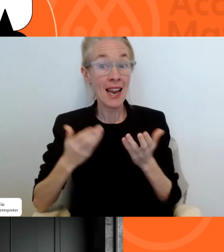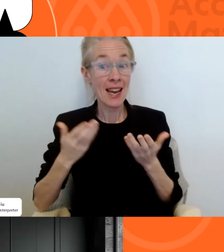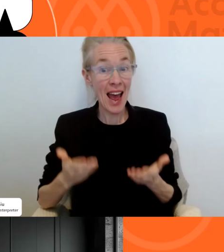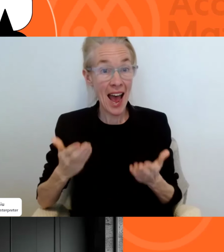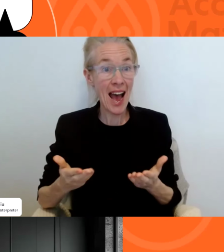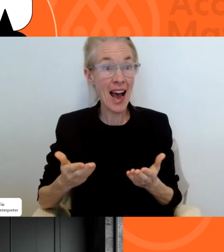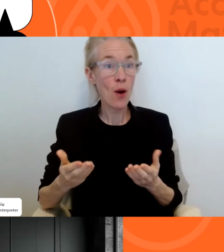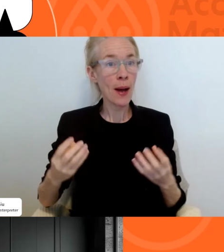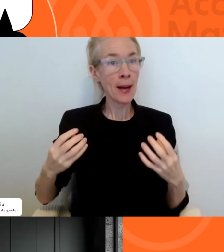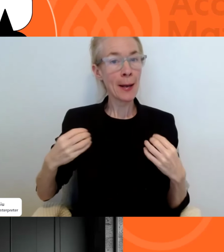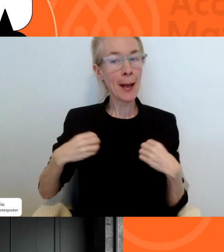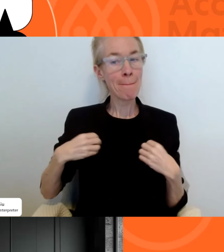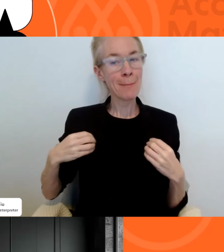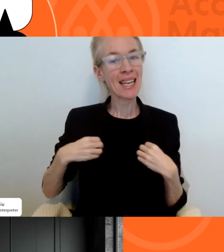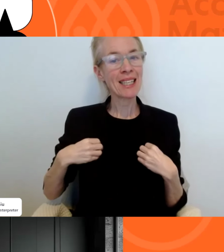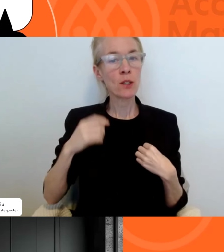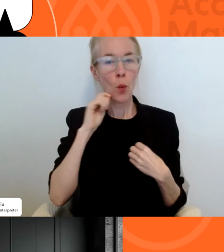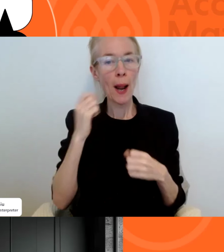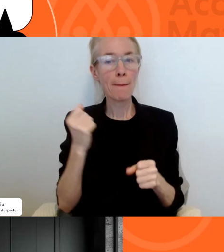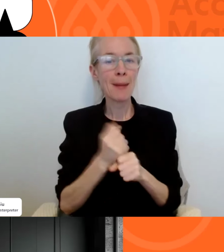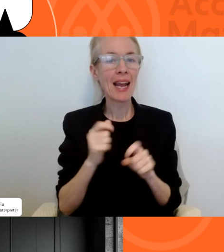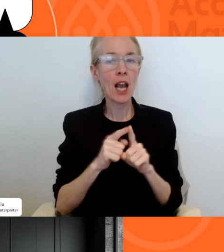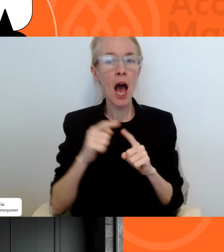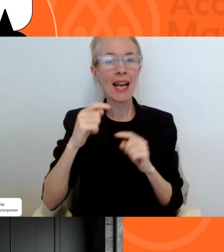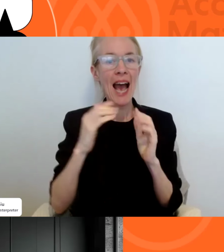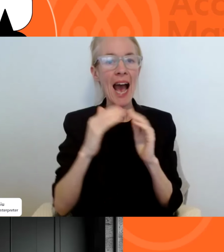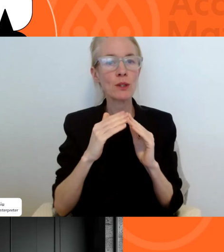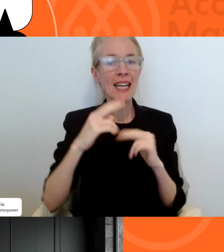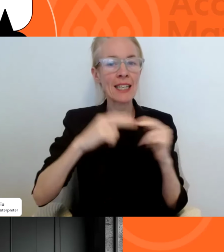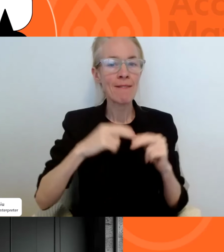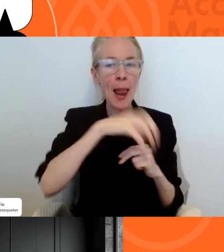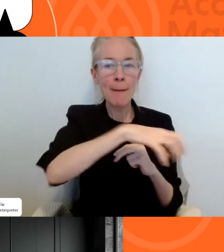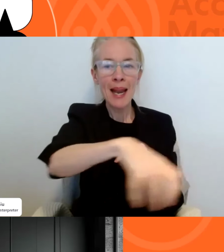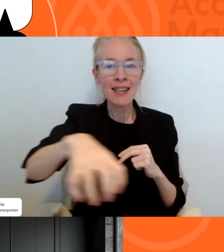number of the population, which sadly doesn't include disabled